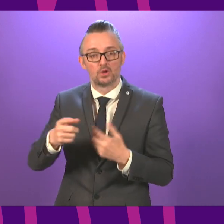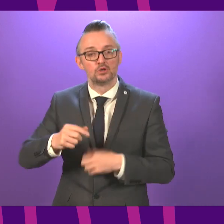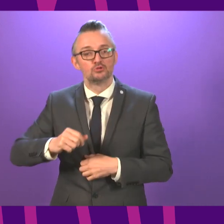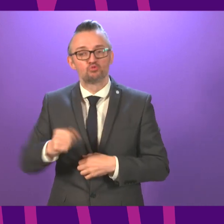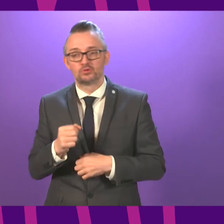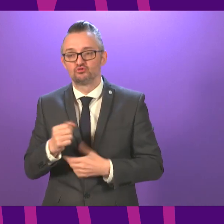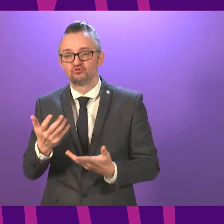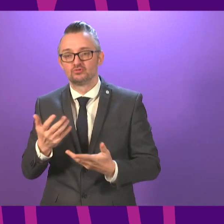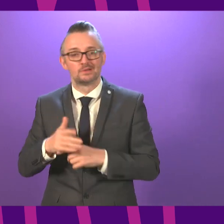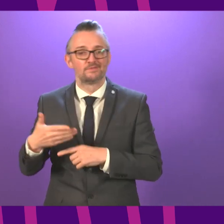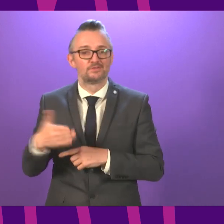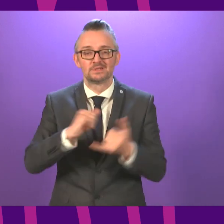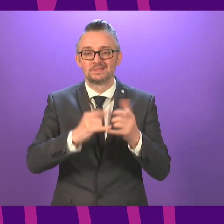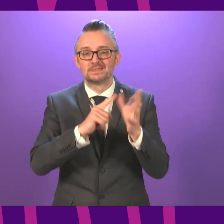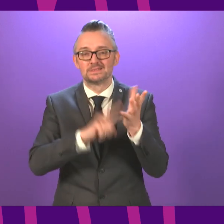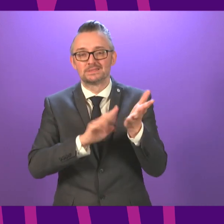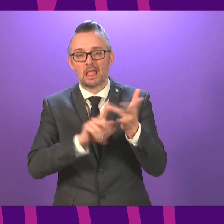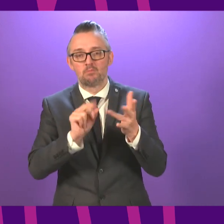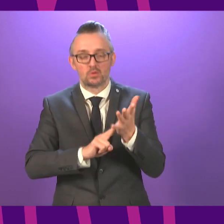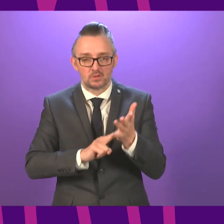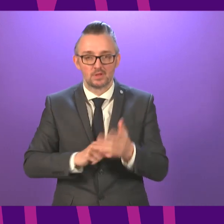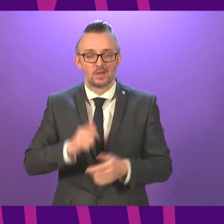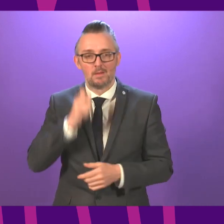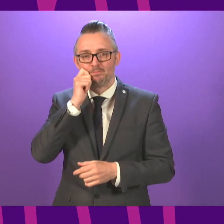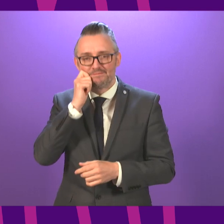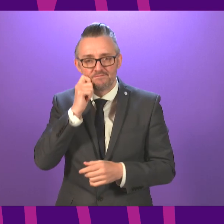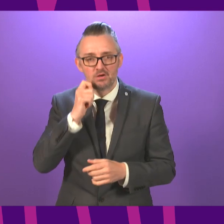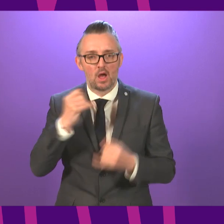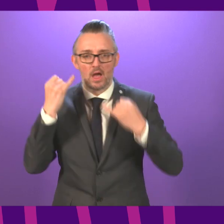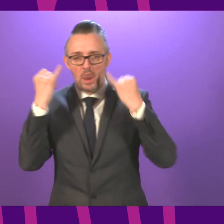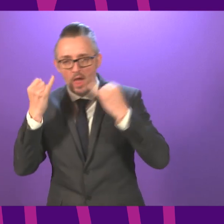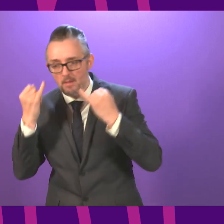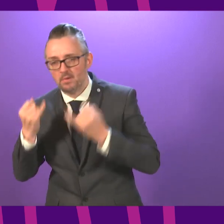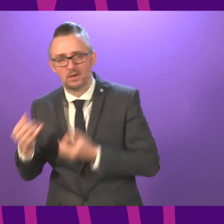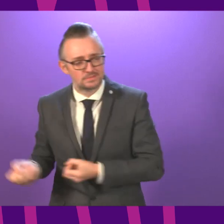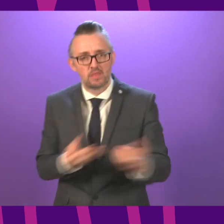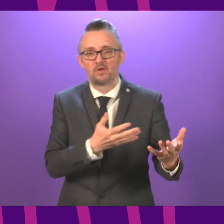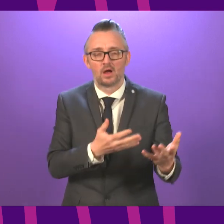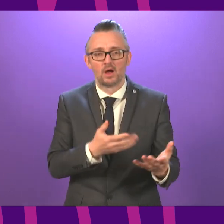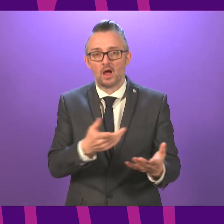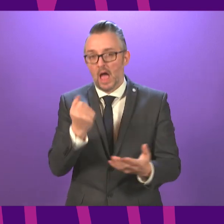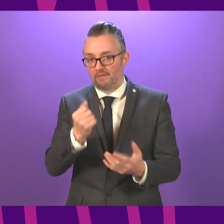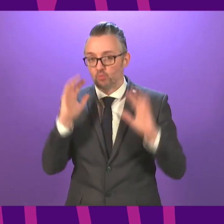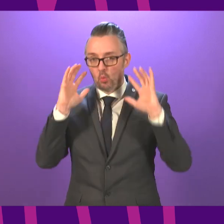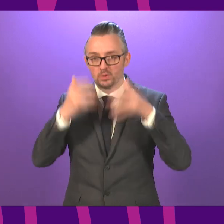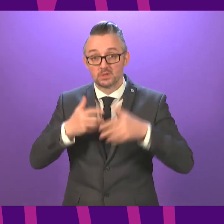beef and lamb. Does the cabinet secretary share those concerns, and has he received any